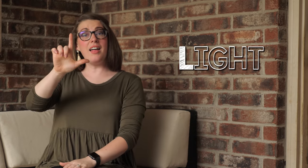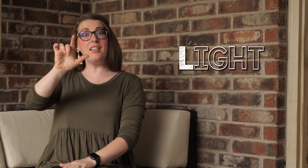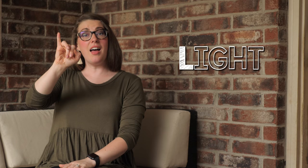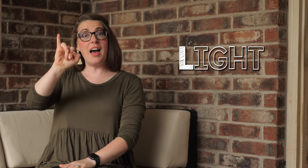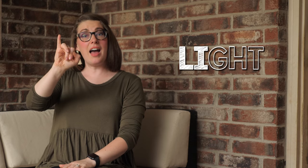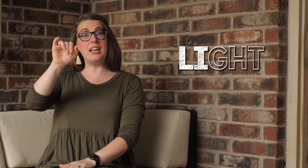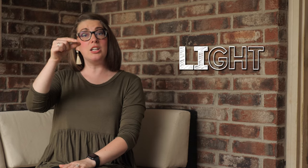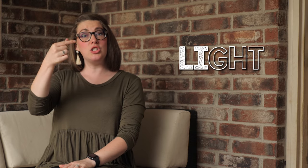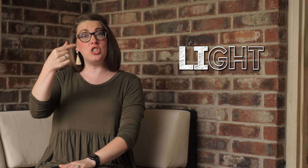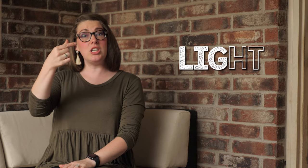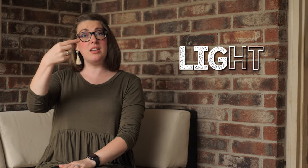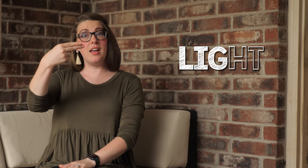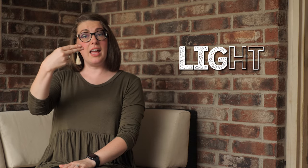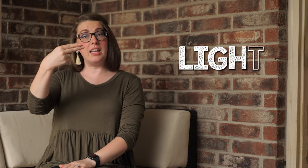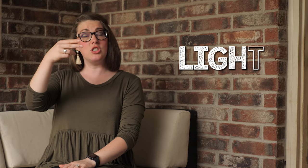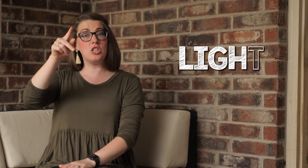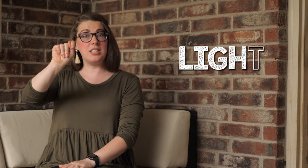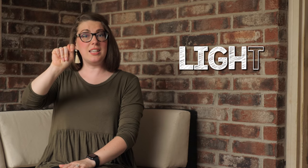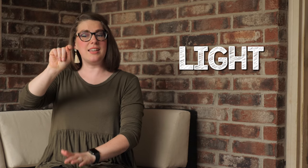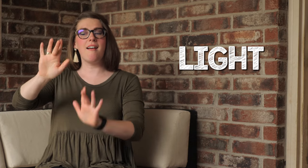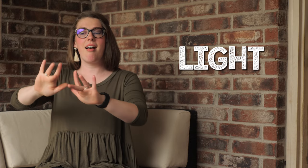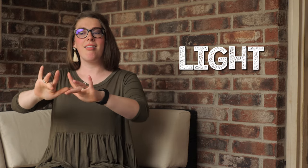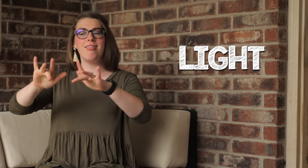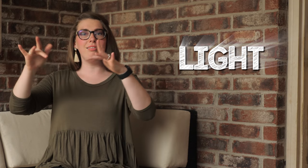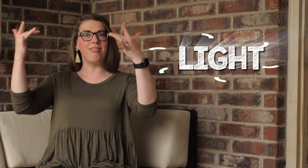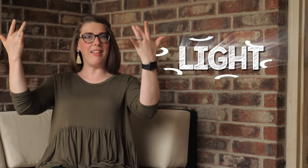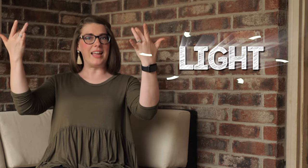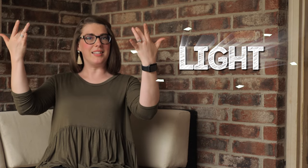L I G H T Light